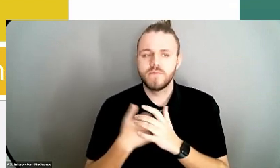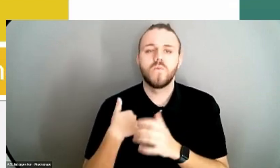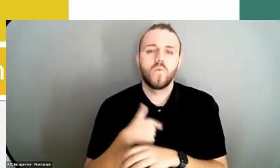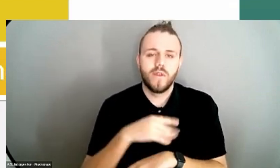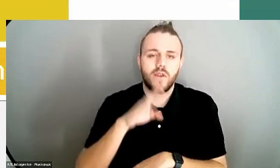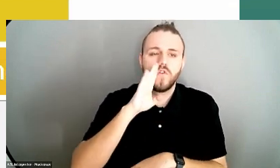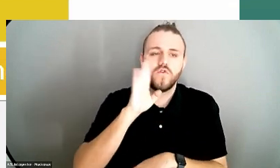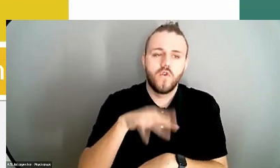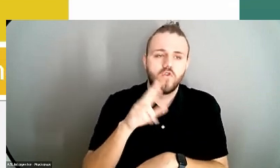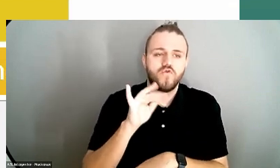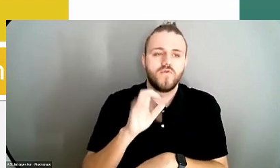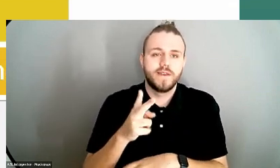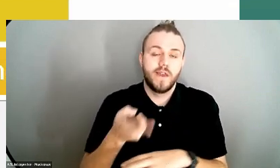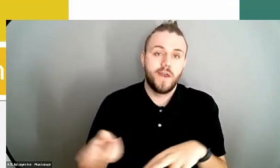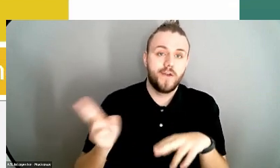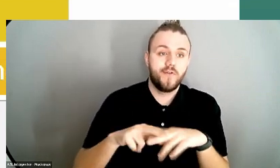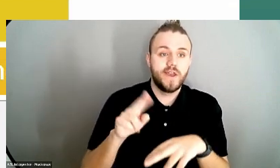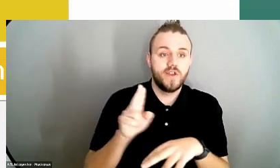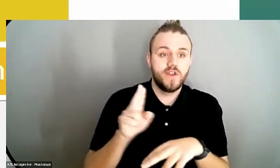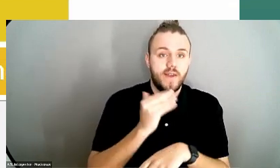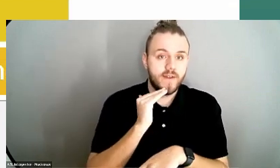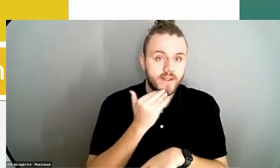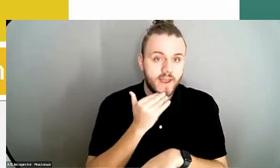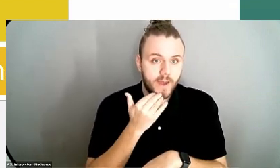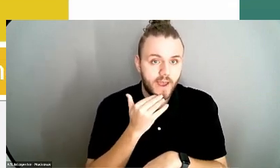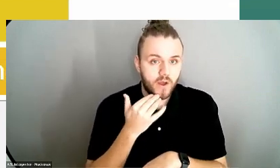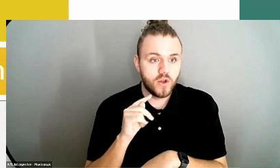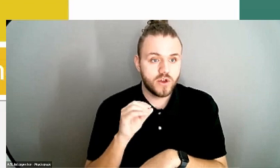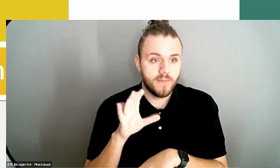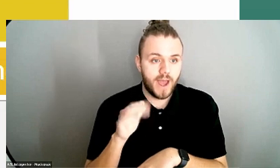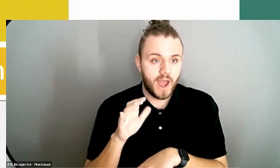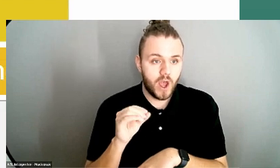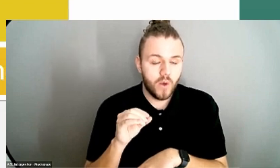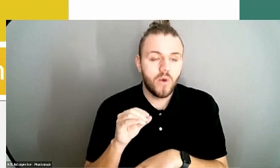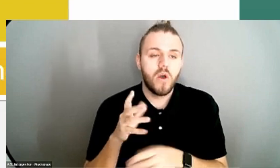Increased use of tobacco often have poor preconception health.